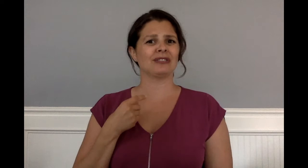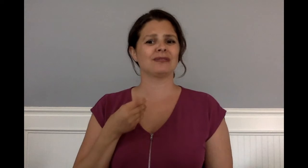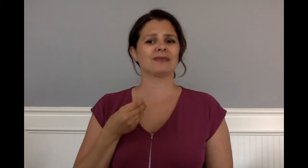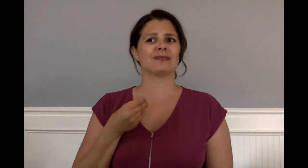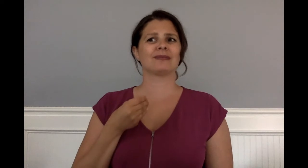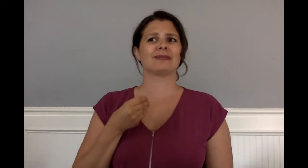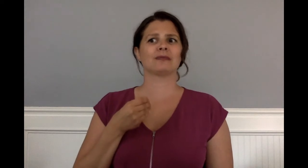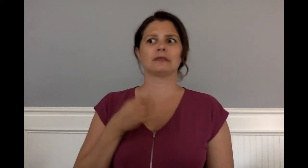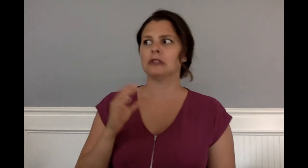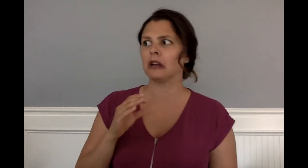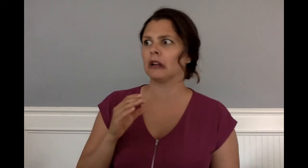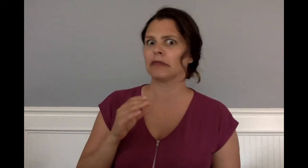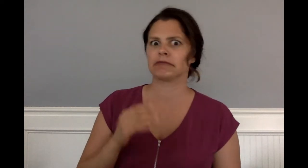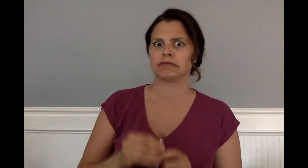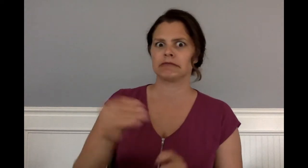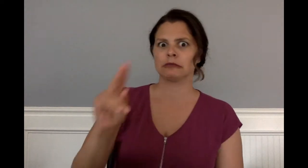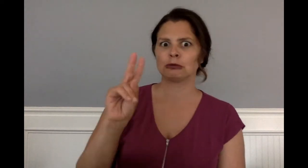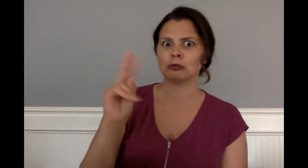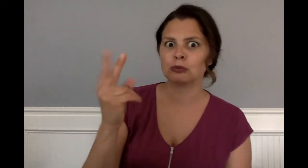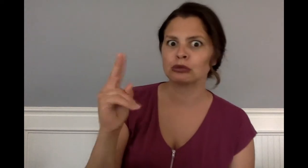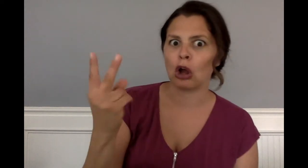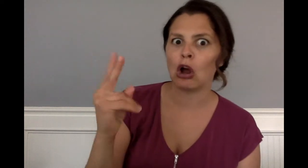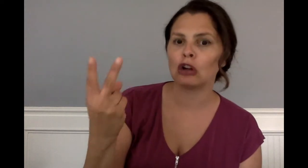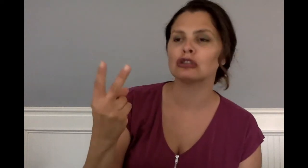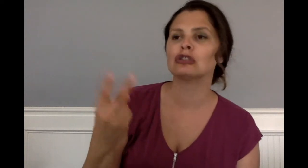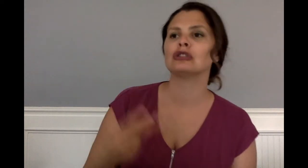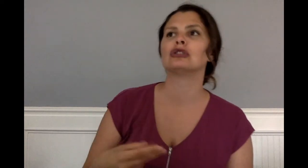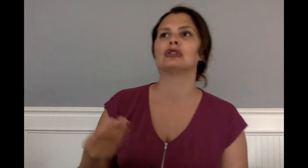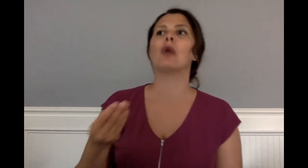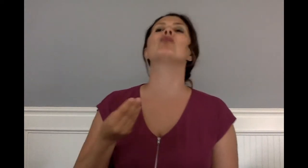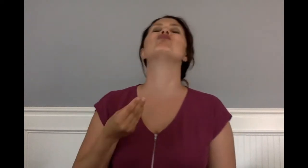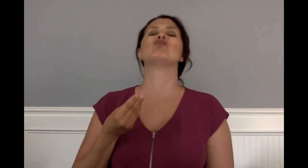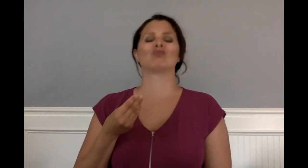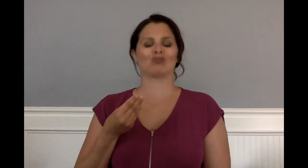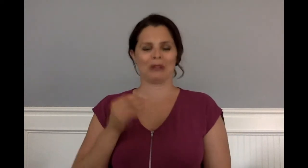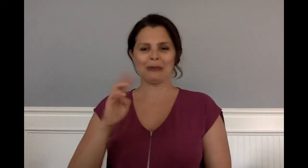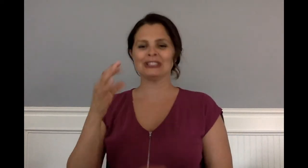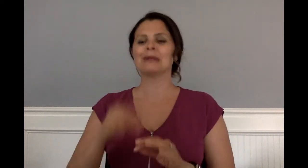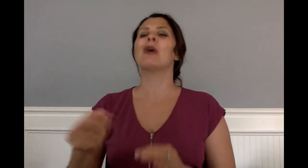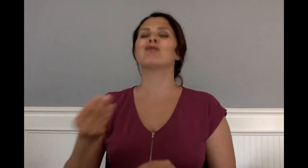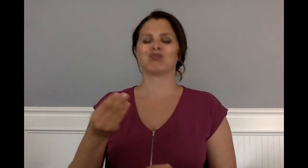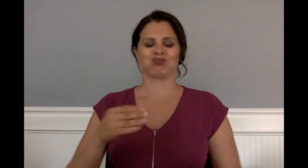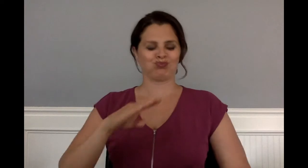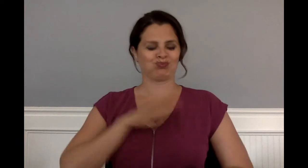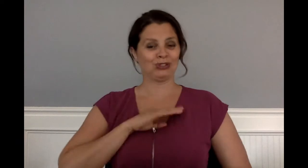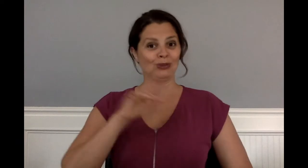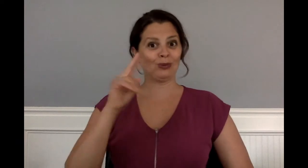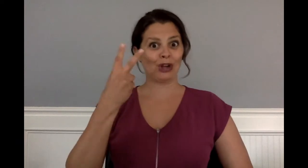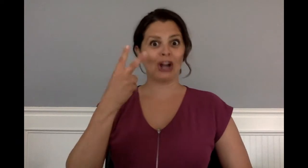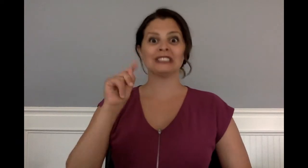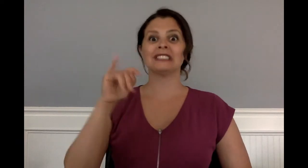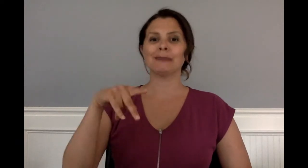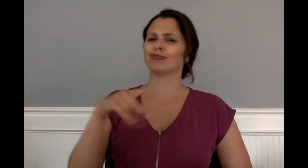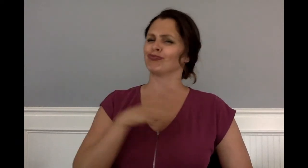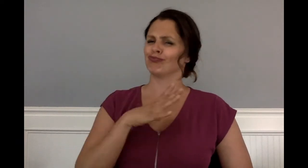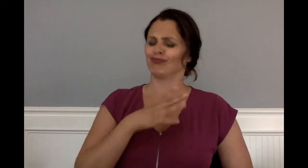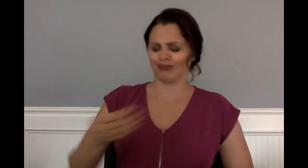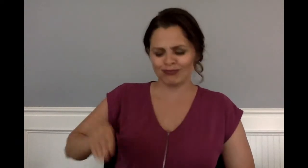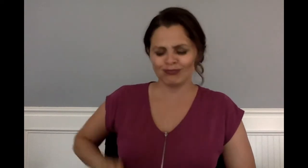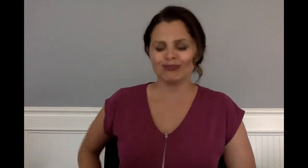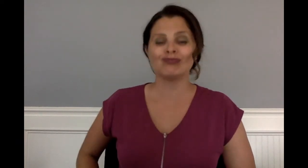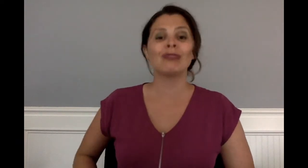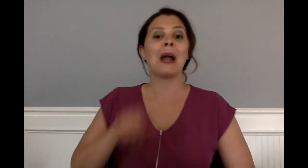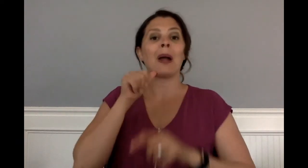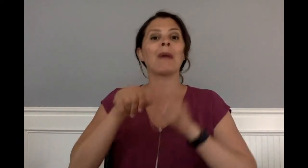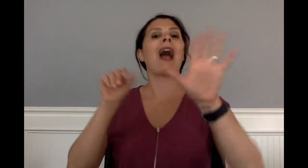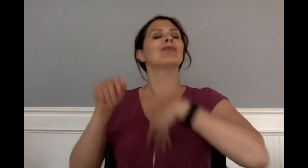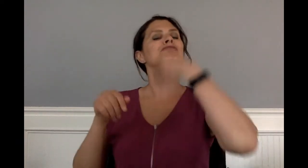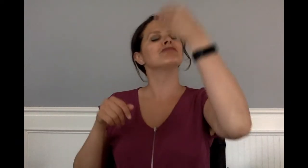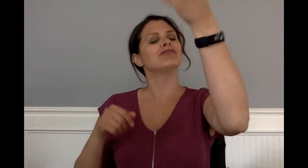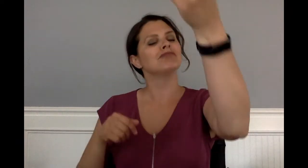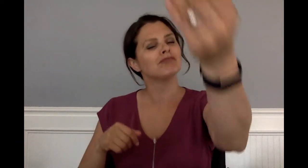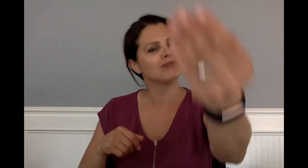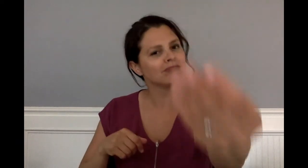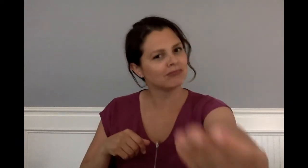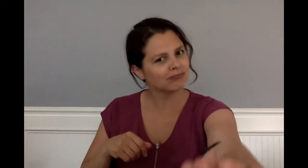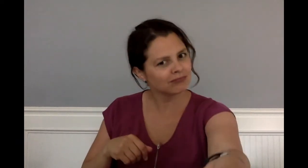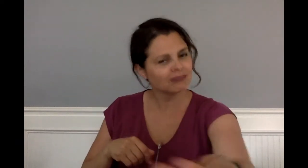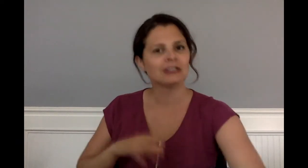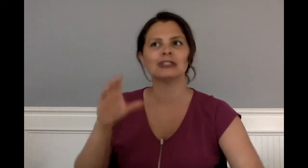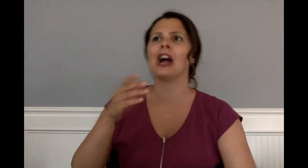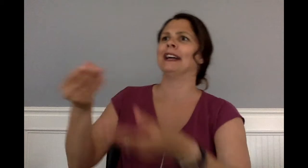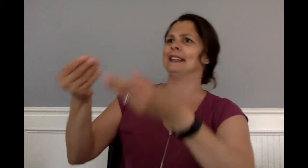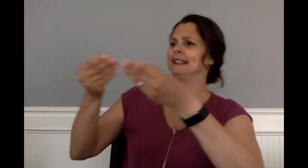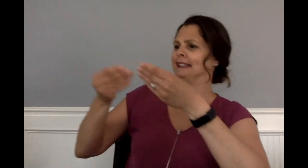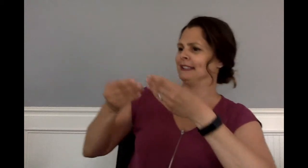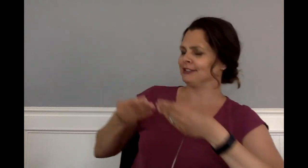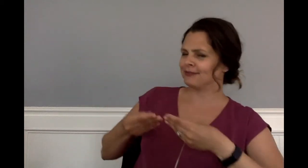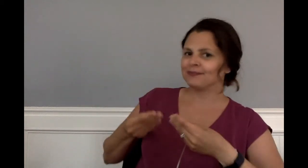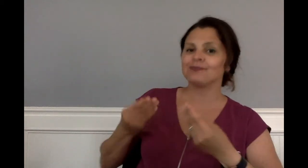When Charlie gave him a second dollar Mr. Simple handed the letter over with a flourish.